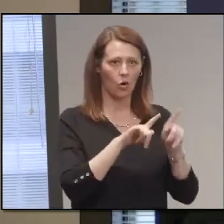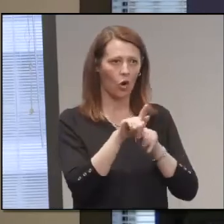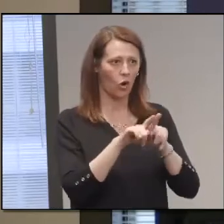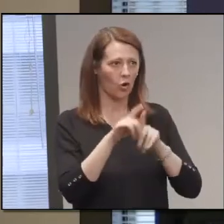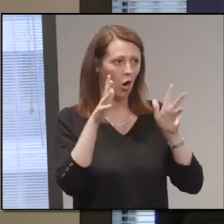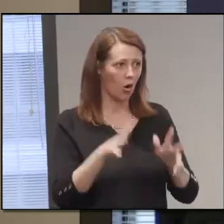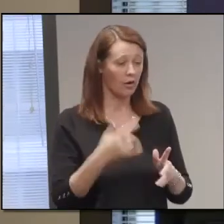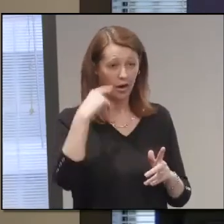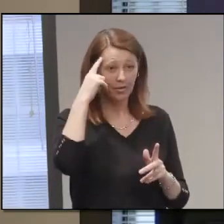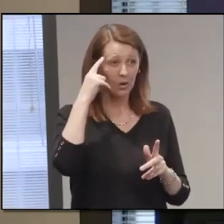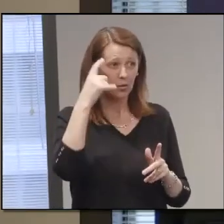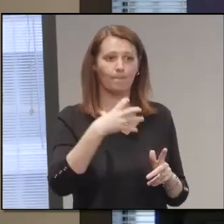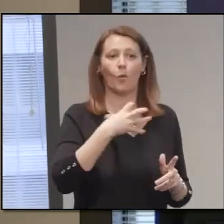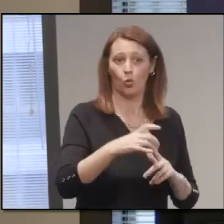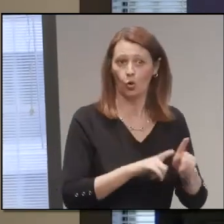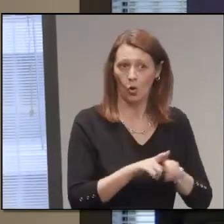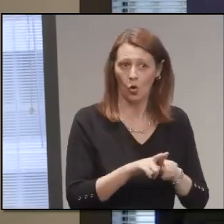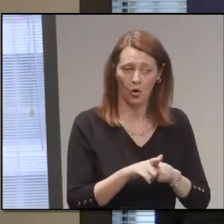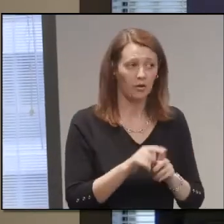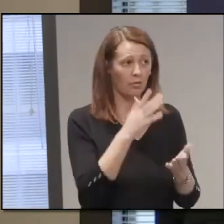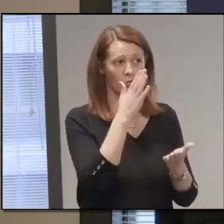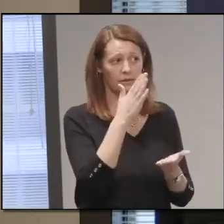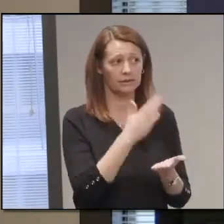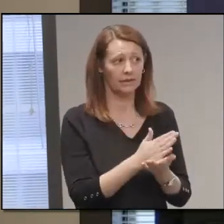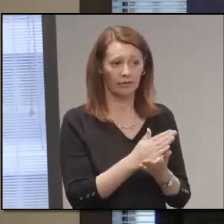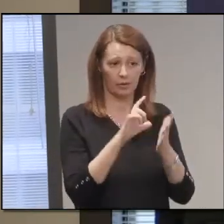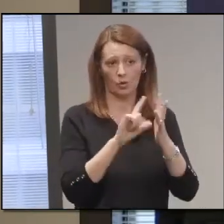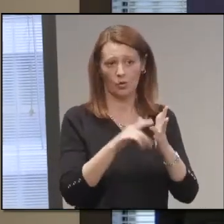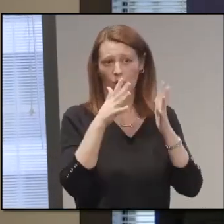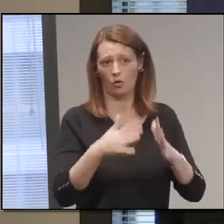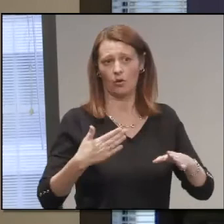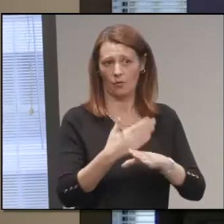a lot more to learn and I think we certainly are doing a lot of work to try and establish